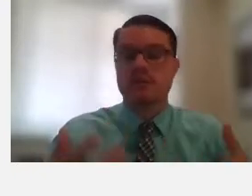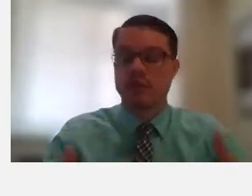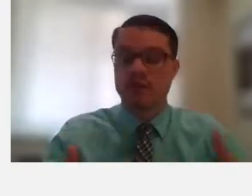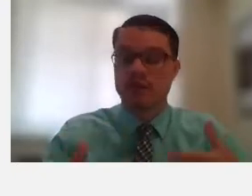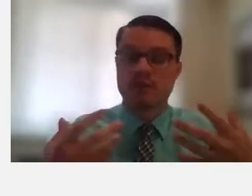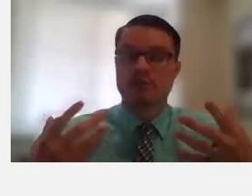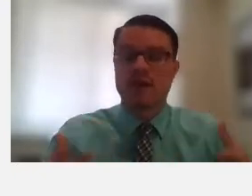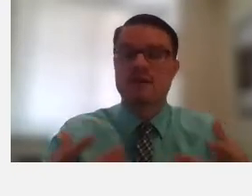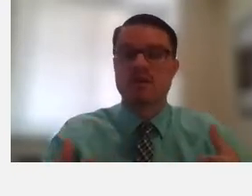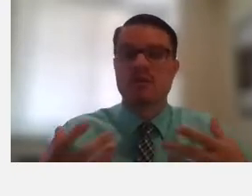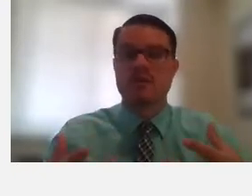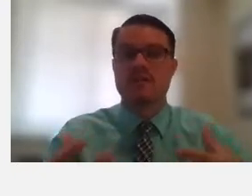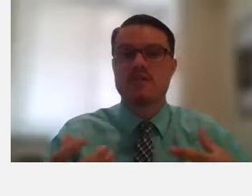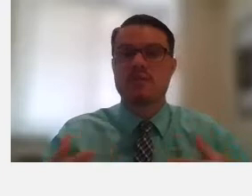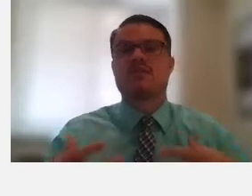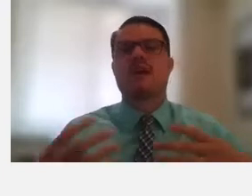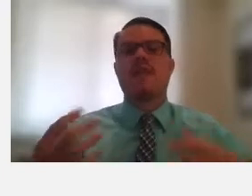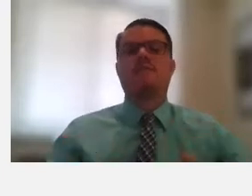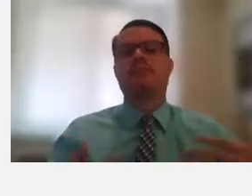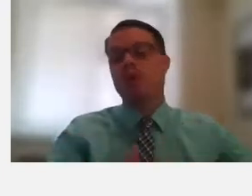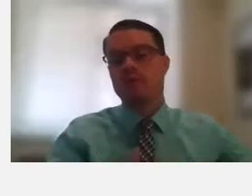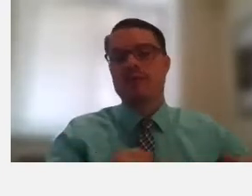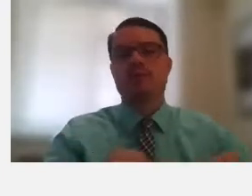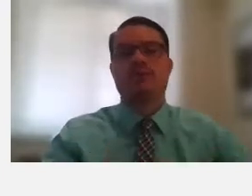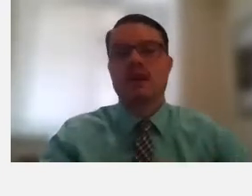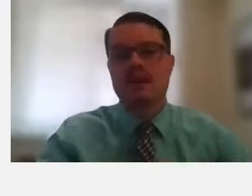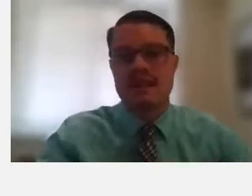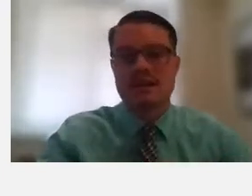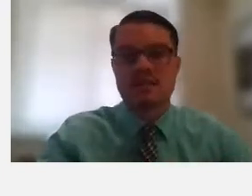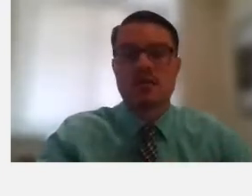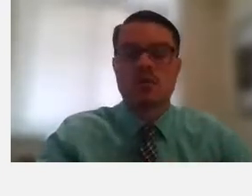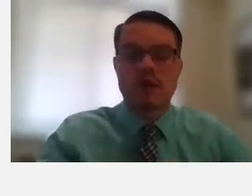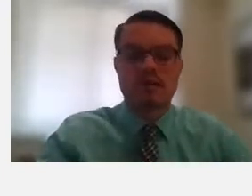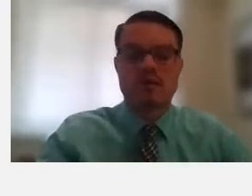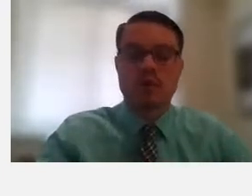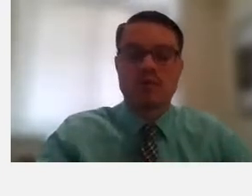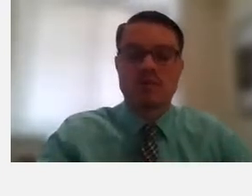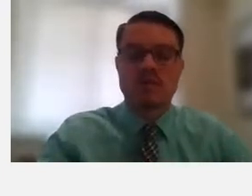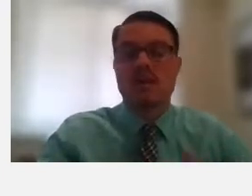they'll figure, they'll try and determine what the issue is. And then hopefully put you in contact with an organization